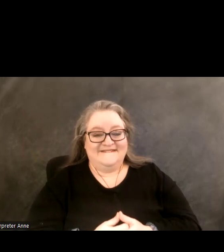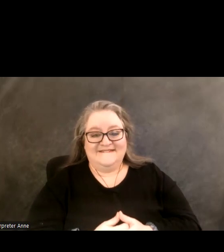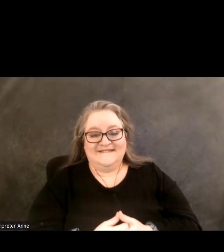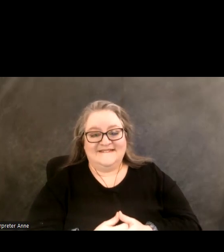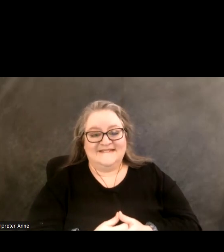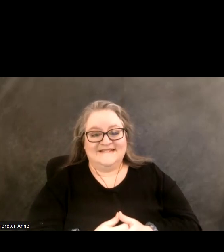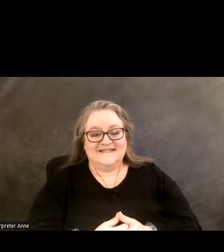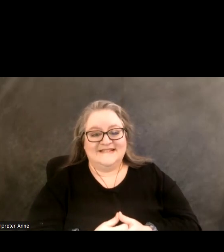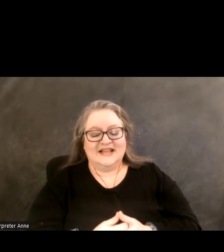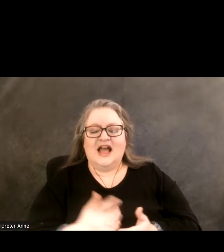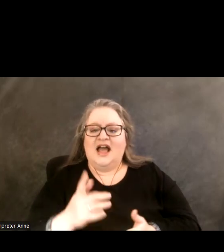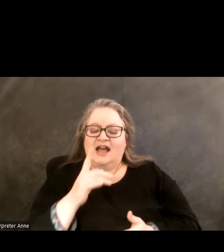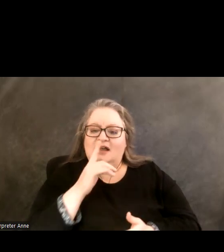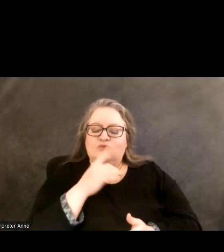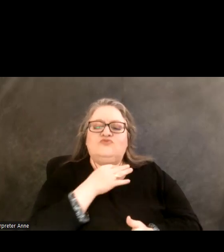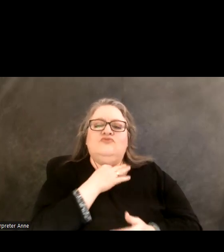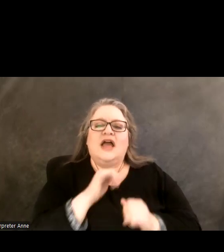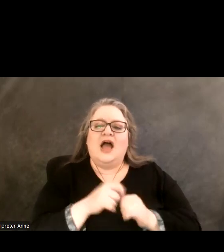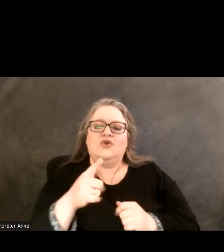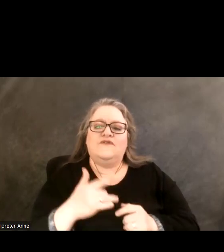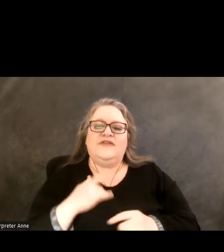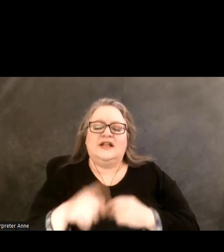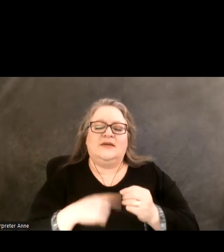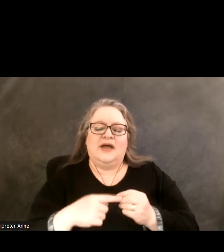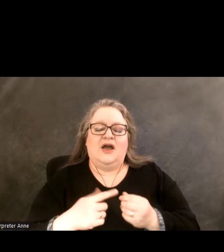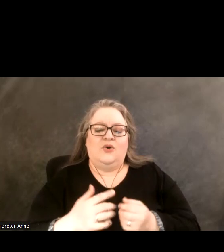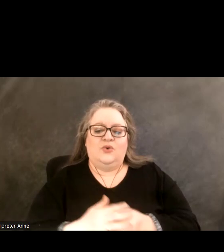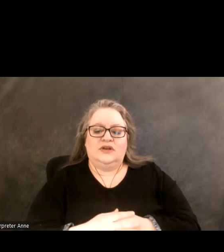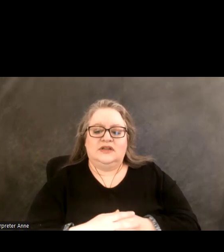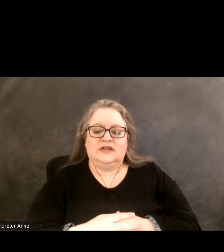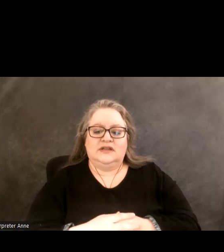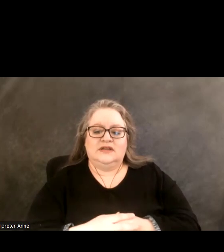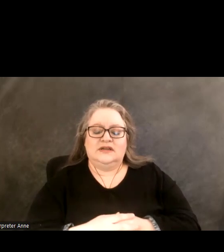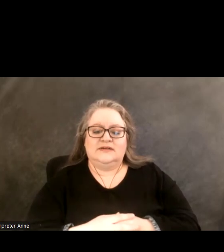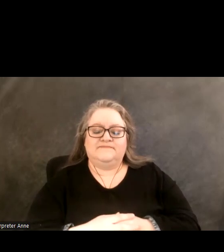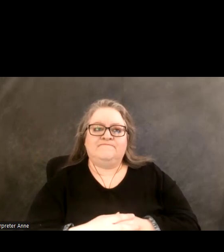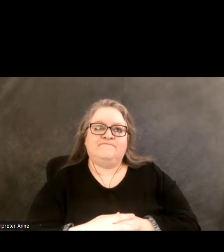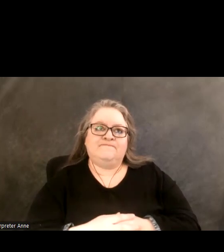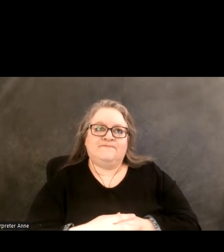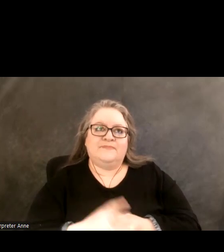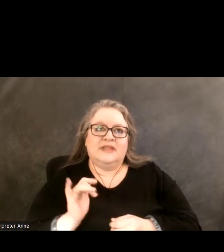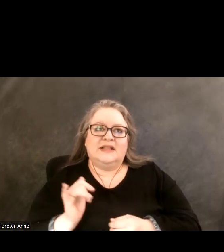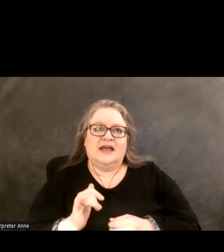I'm really curious about how you feel about dealing with a space